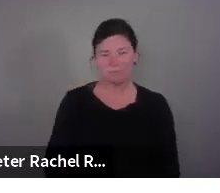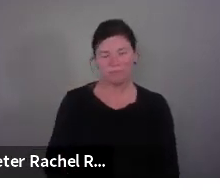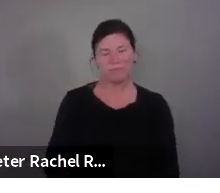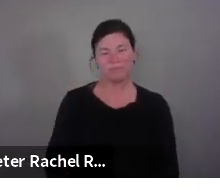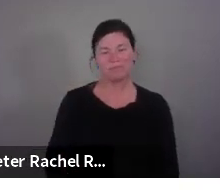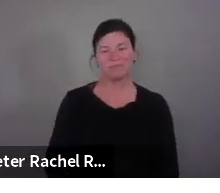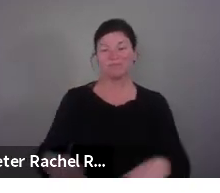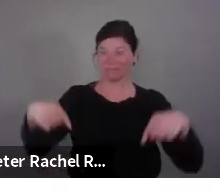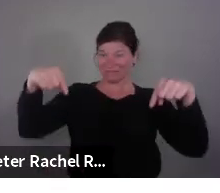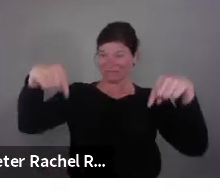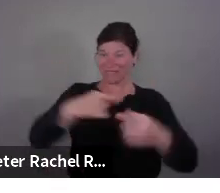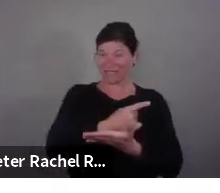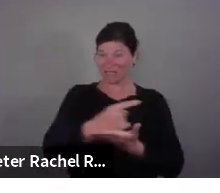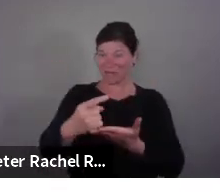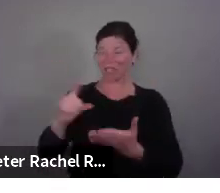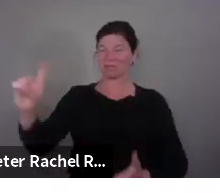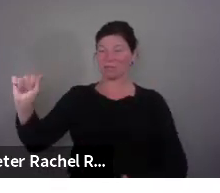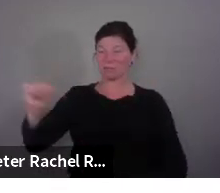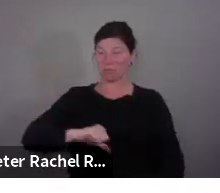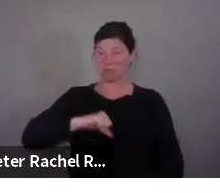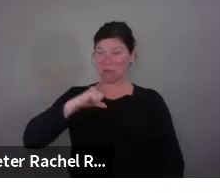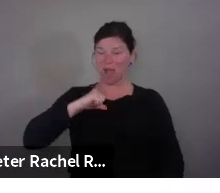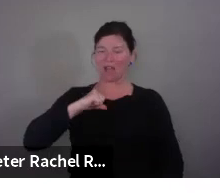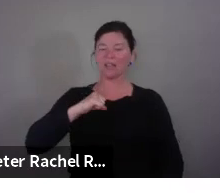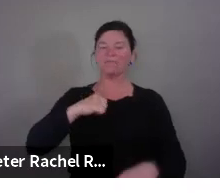book. >> TERI: If it goes -- I've got a 5:00 o'clock so --